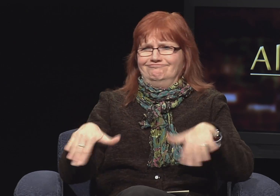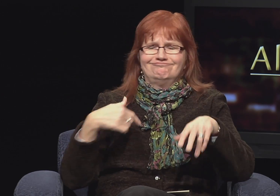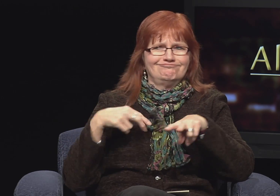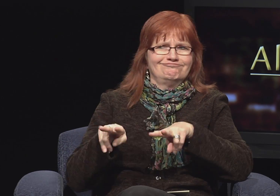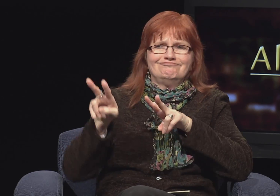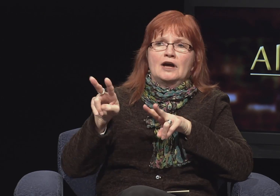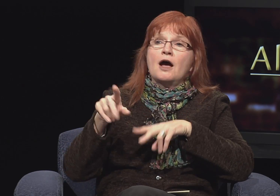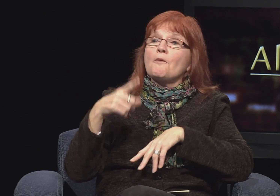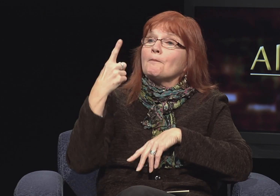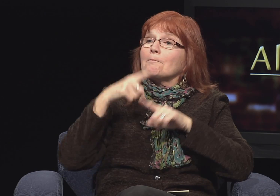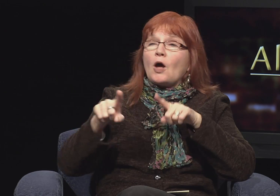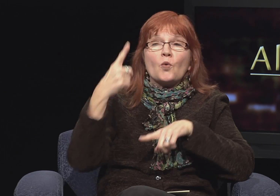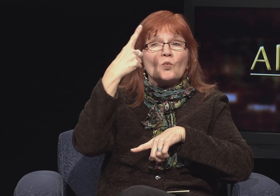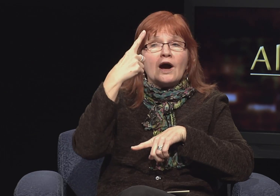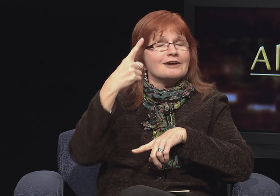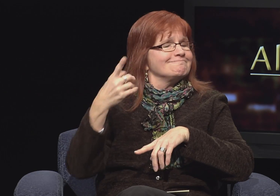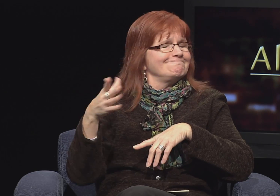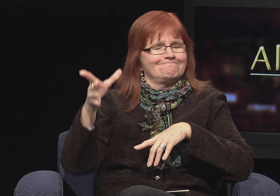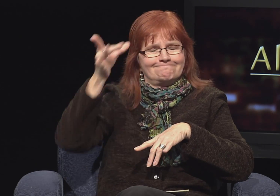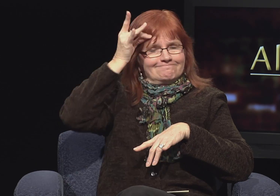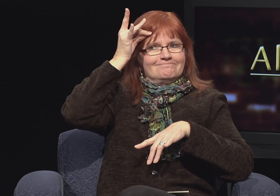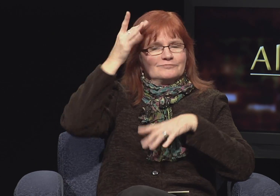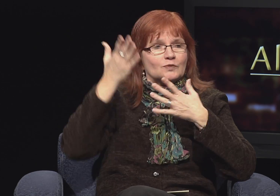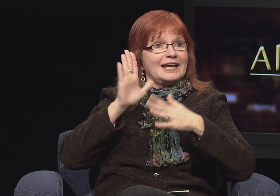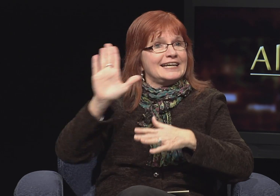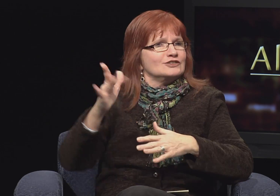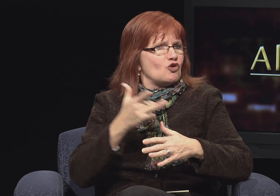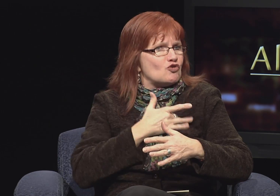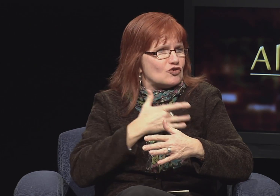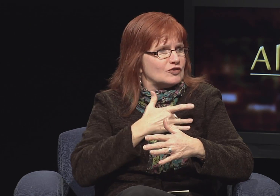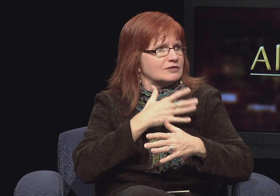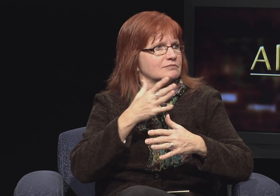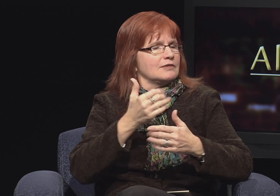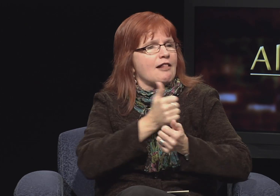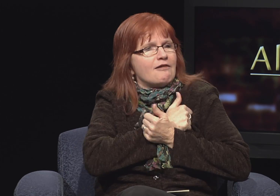I look up to him very much. One of the things that really sticks with me